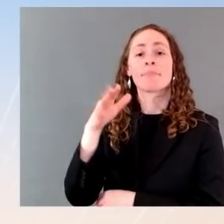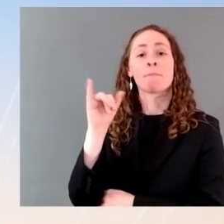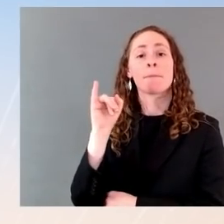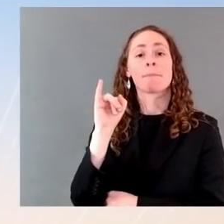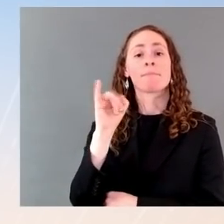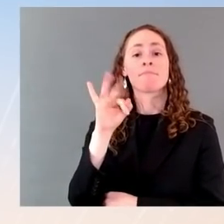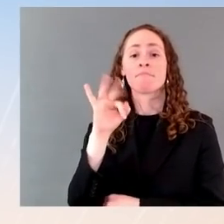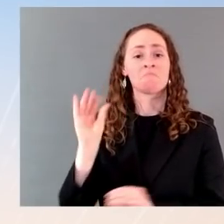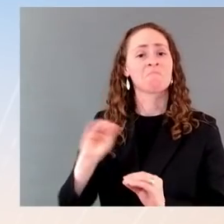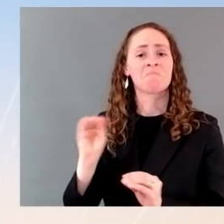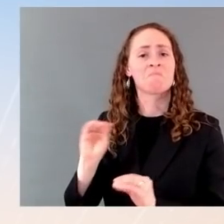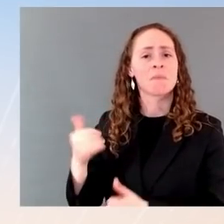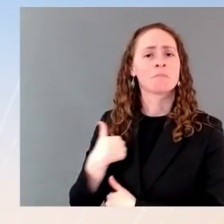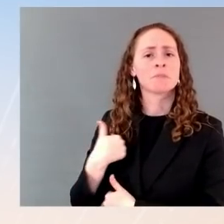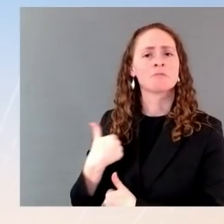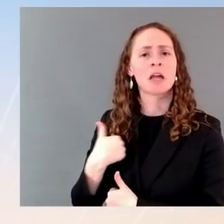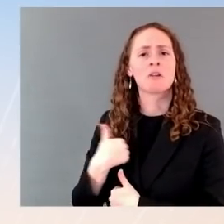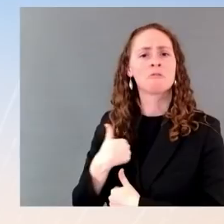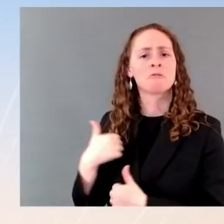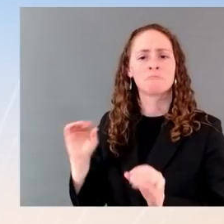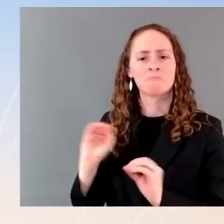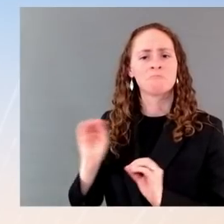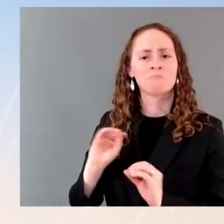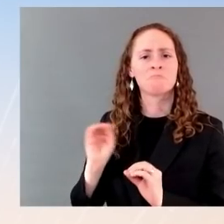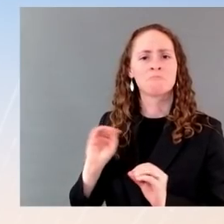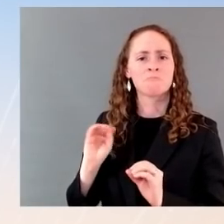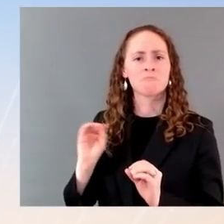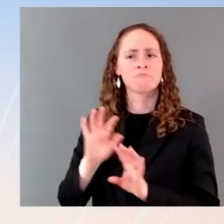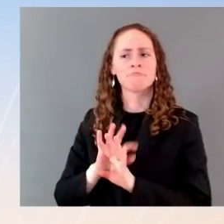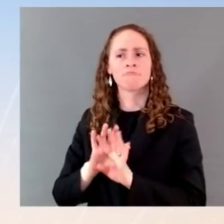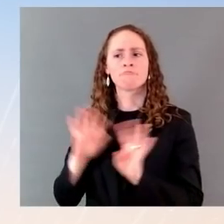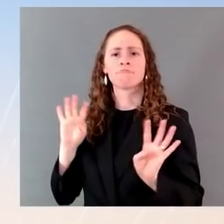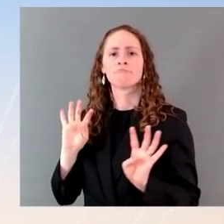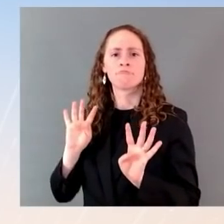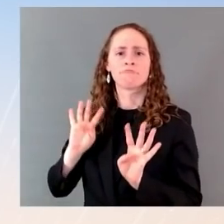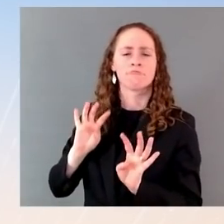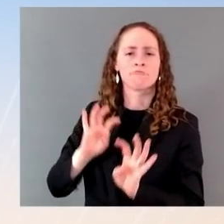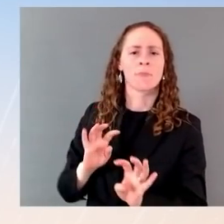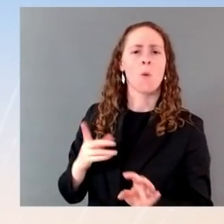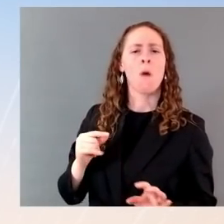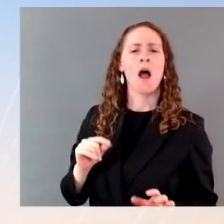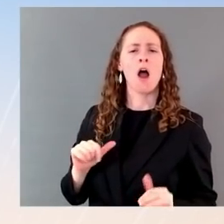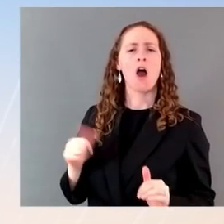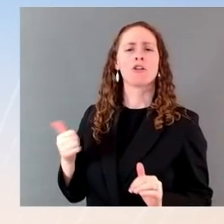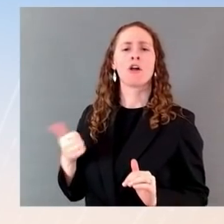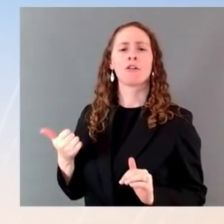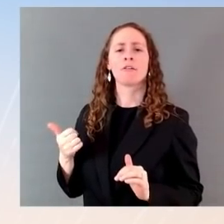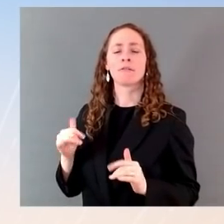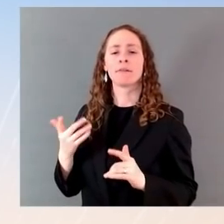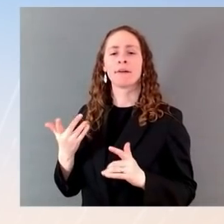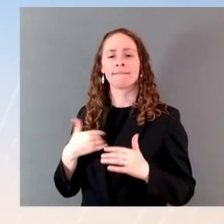counterpunches that you're threatening here? Ms. Psaki: I certainly understand why you're asking. I'm just not going to parse the different scenarios.